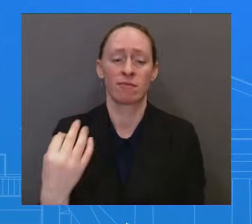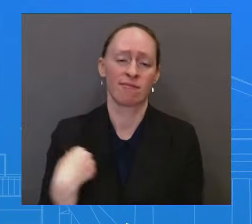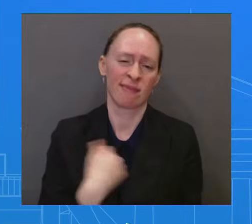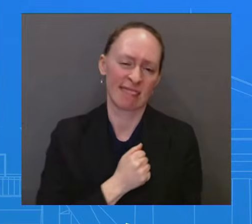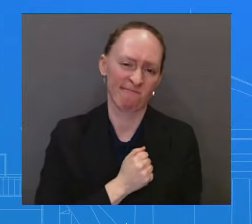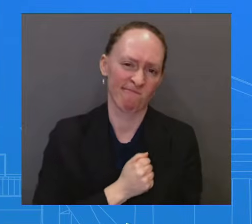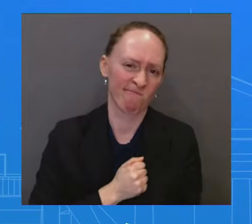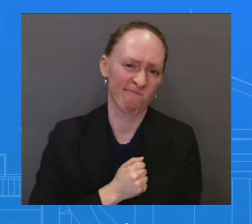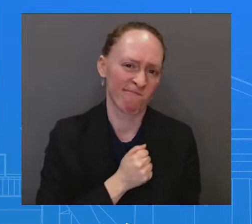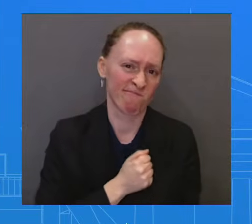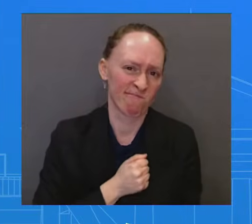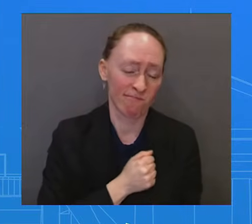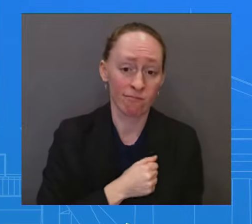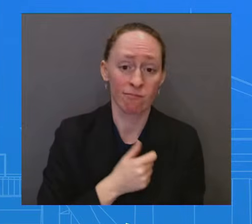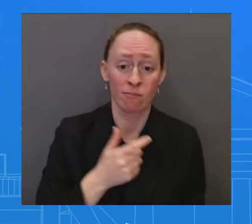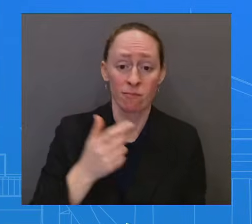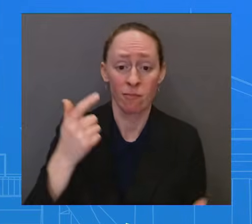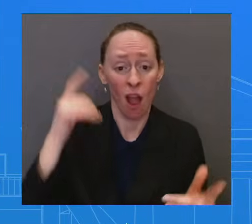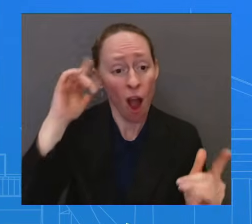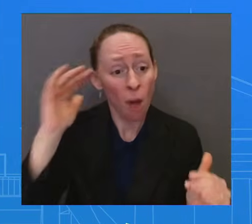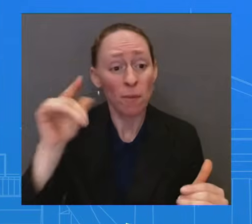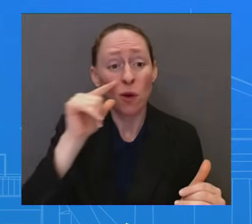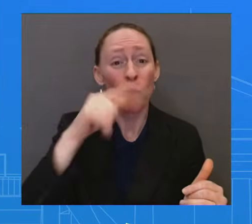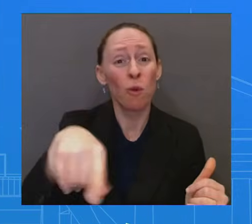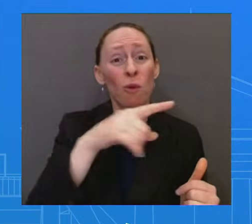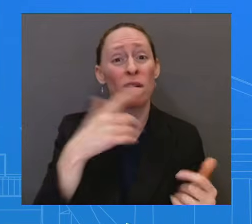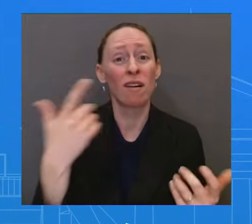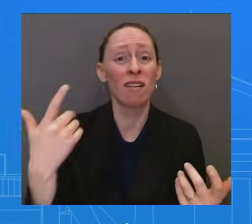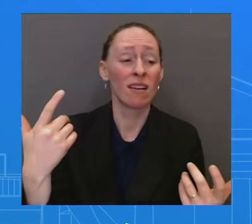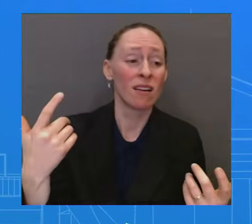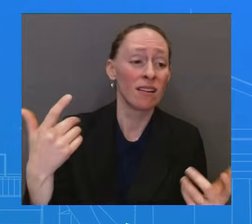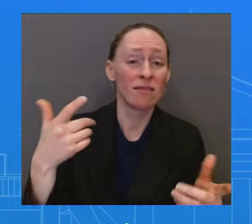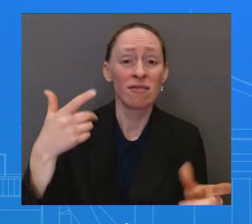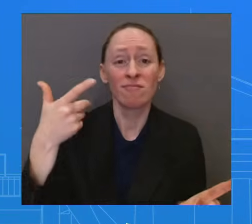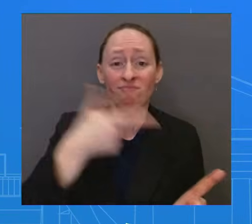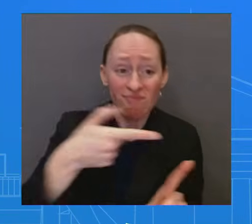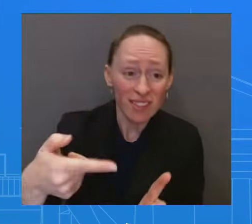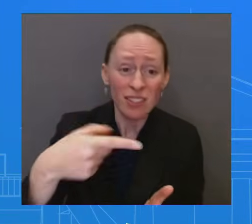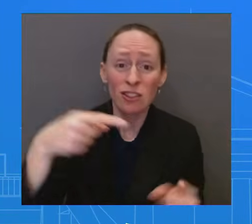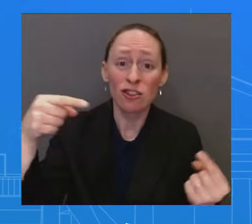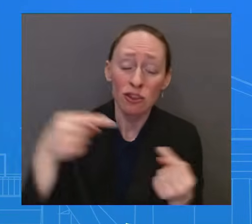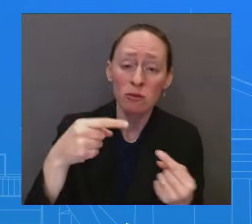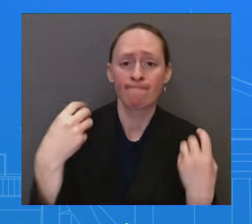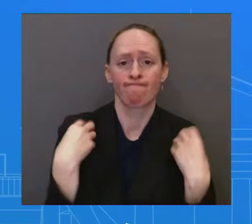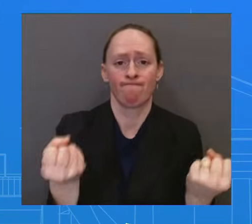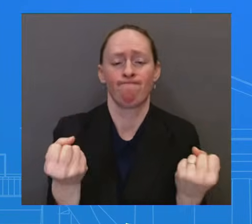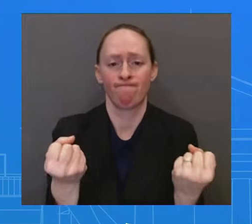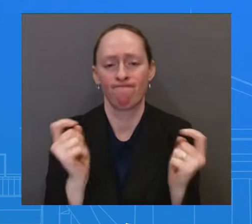Federal authorities are in -- in touch with Czech authorities as they investigate this incident,